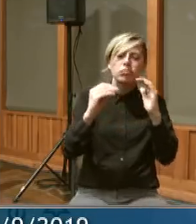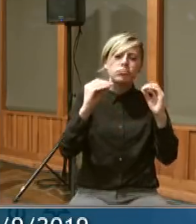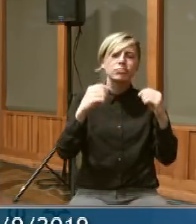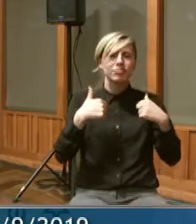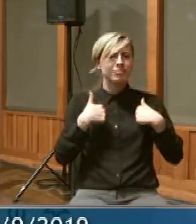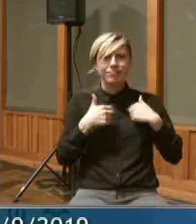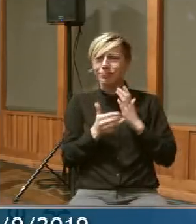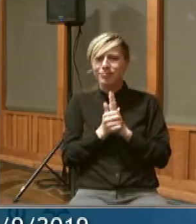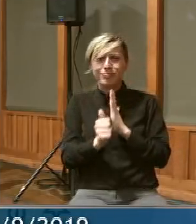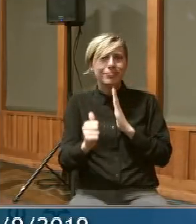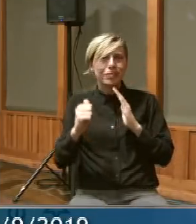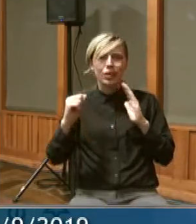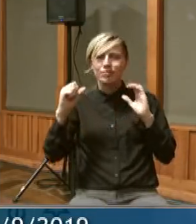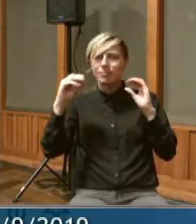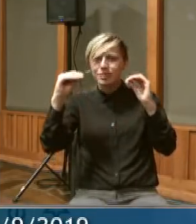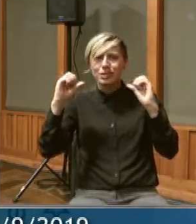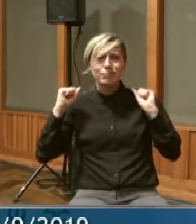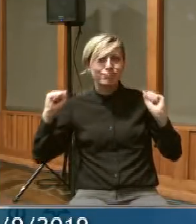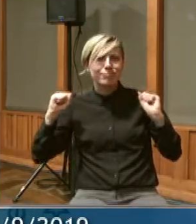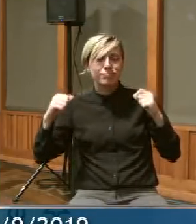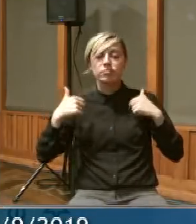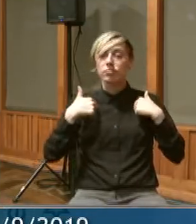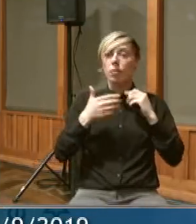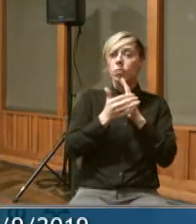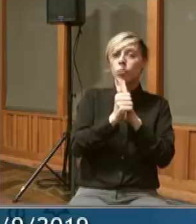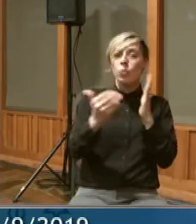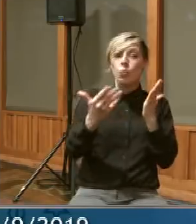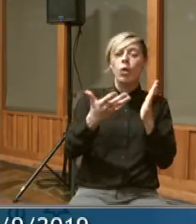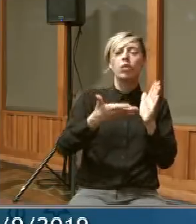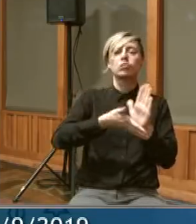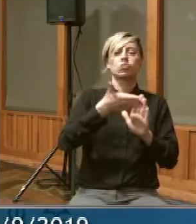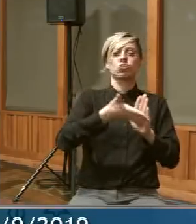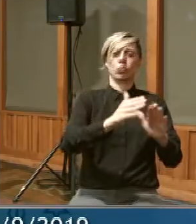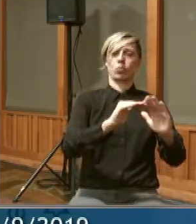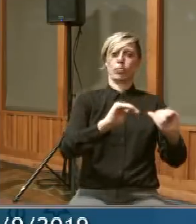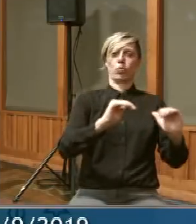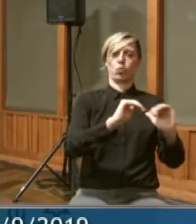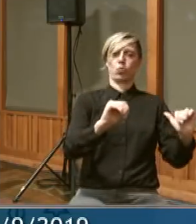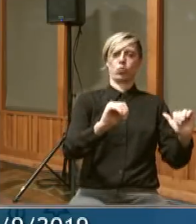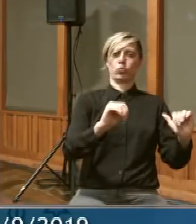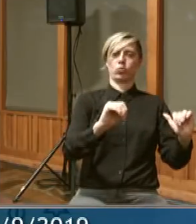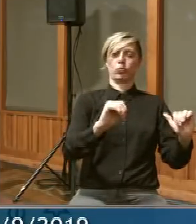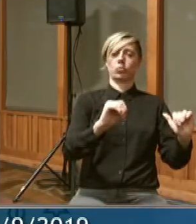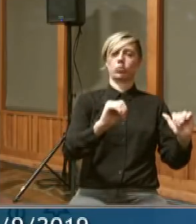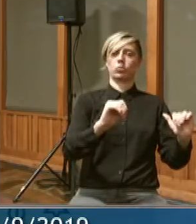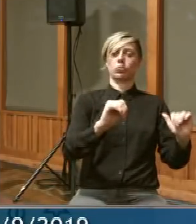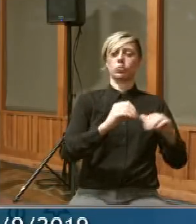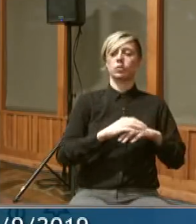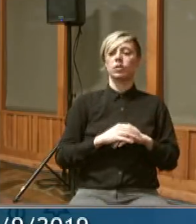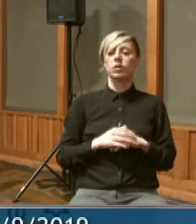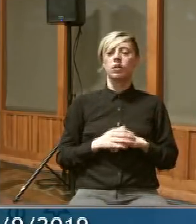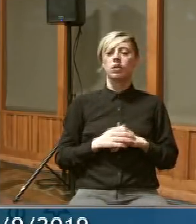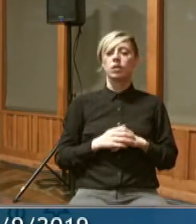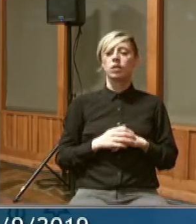FICKNESS REC LEADER. THESE ARE PEOPLE PROVIDING QUALITY PROGRAMMING. I'M NOT QUALIFIED. I'M QUALIFIED TO RUN A POOL. I RUN